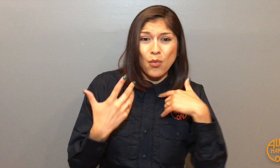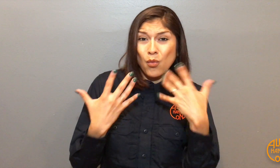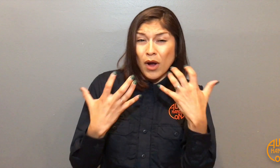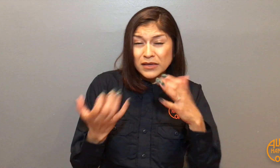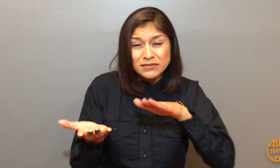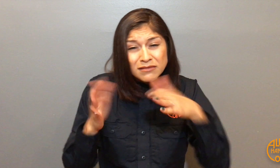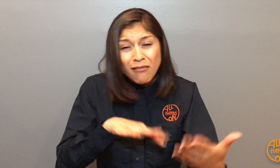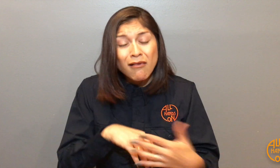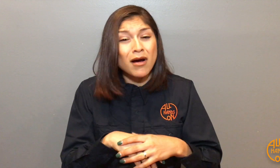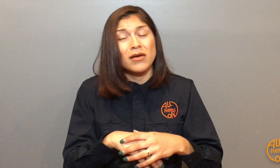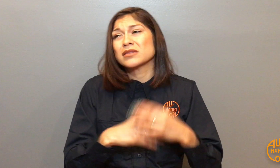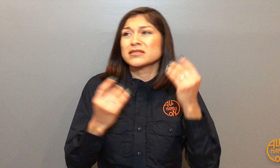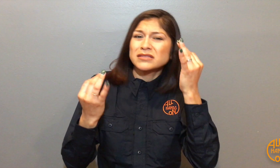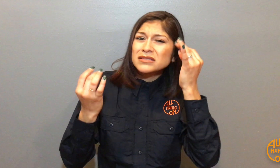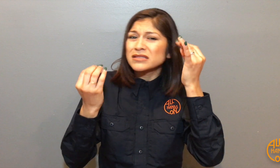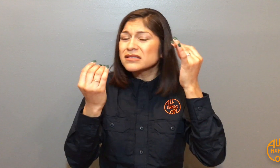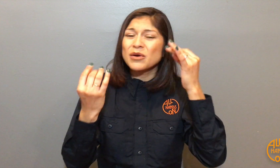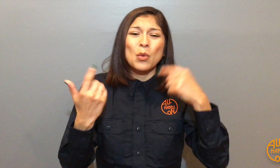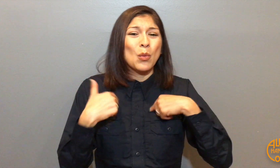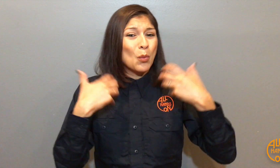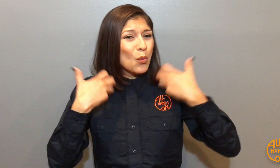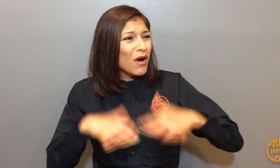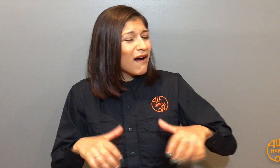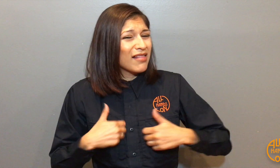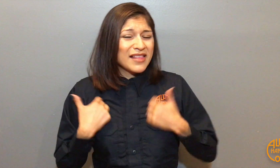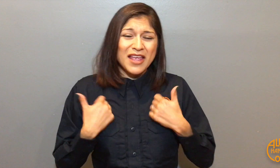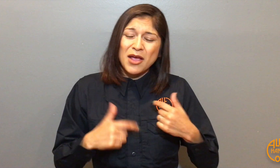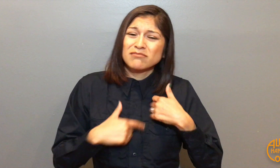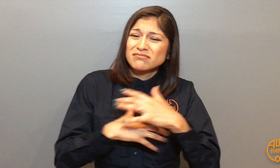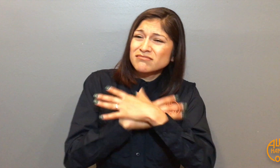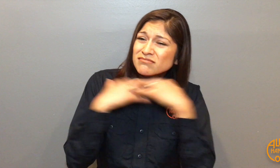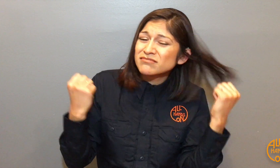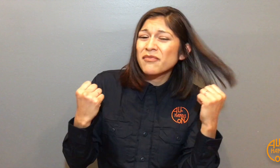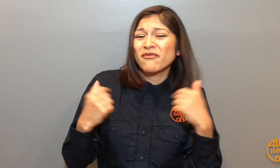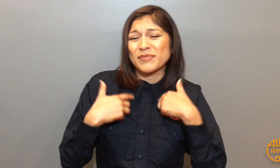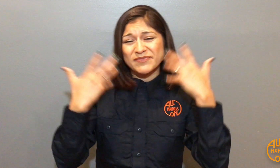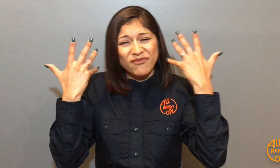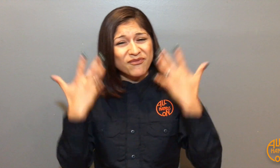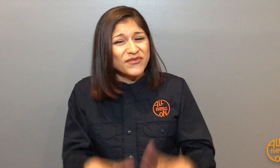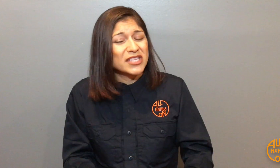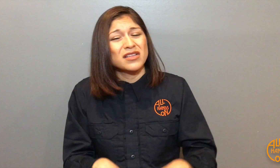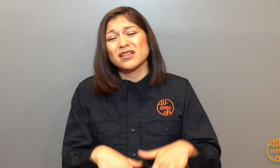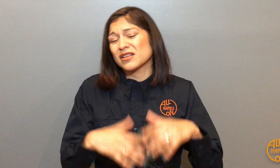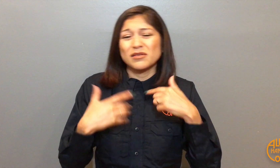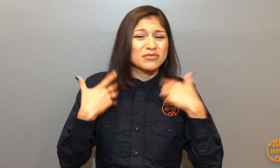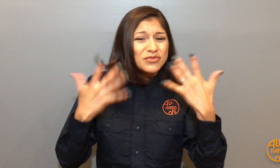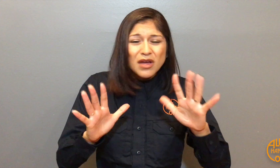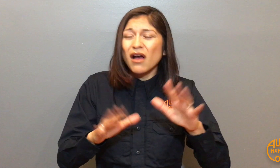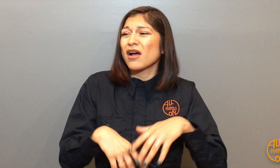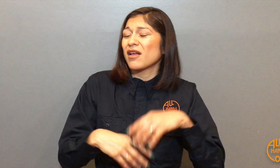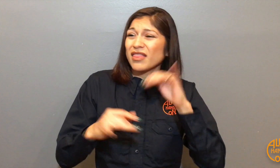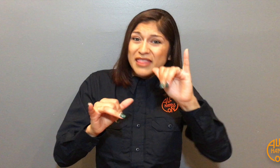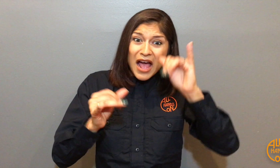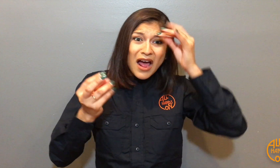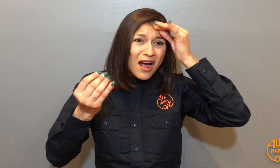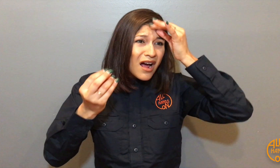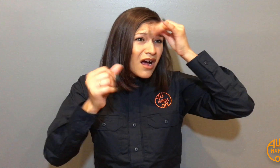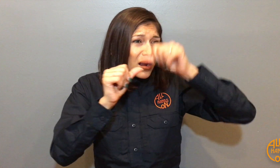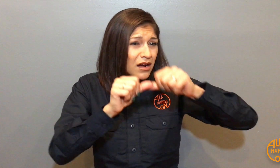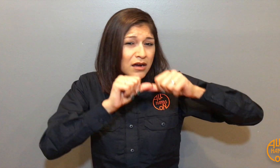you want to die or to kill yourself, that you're just done with life and you want to give up